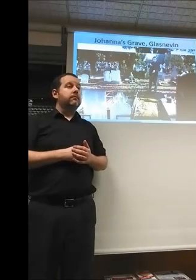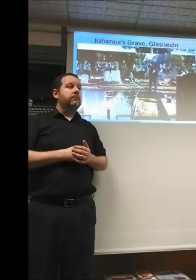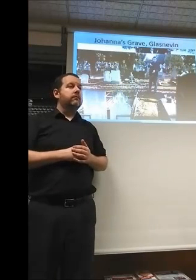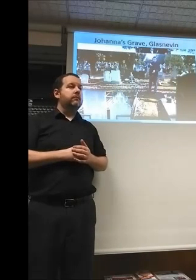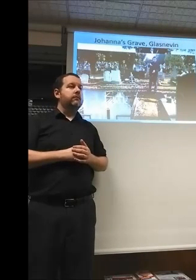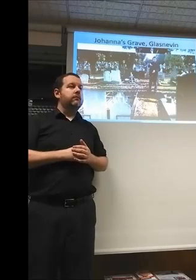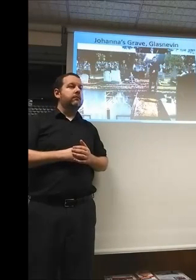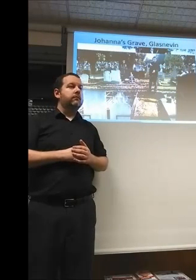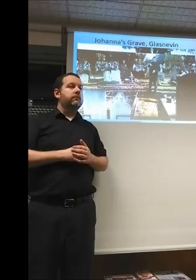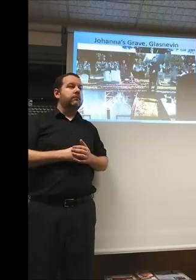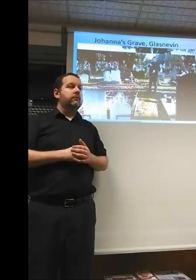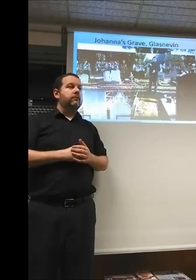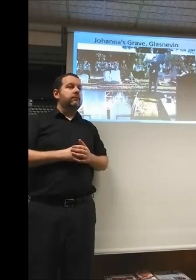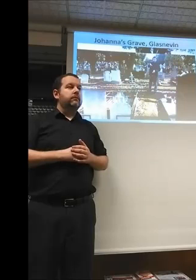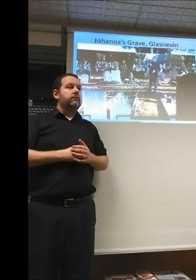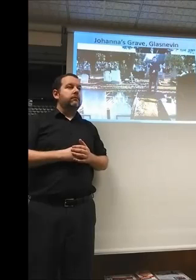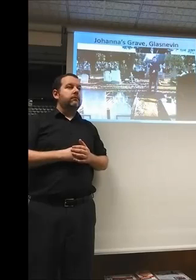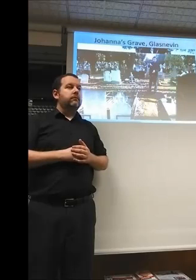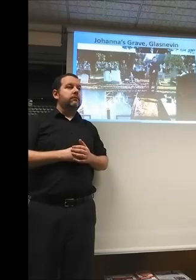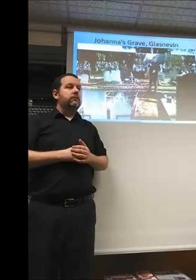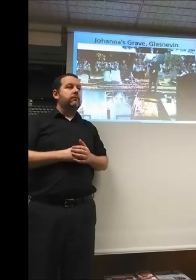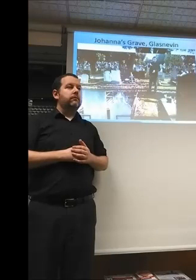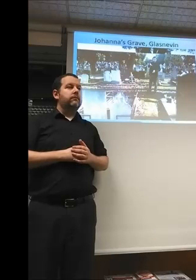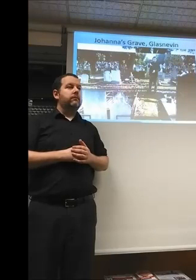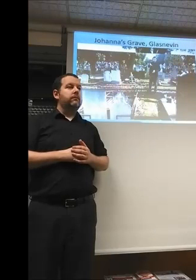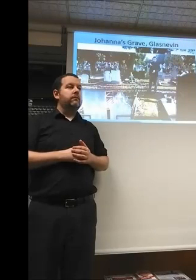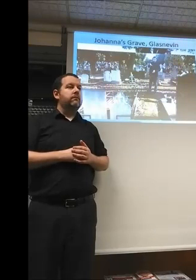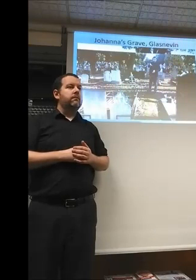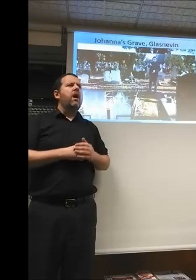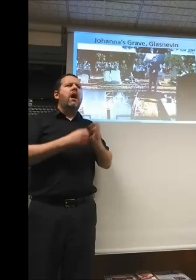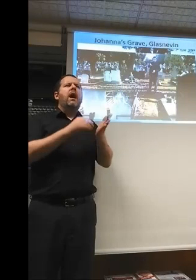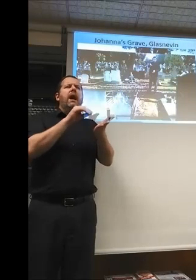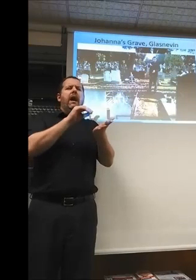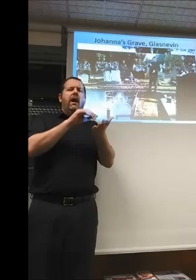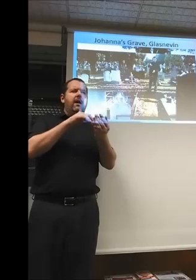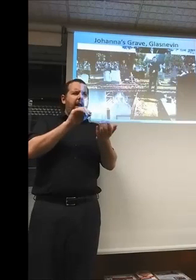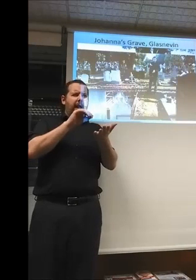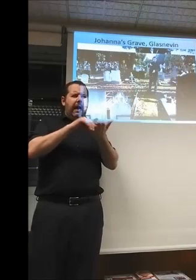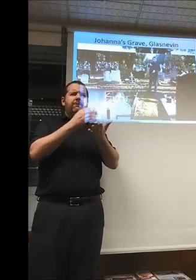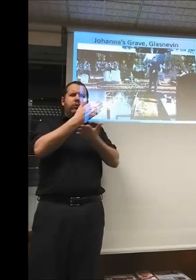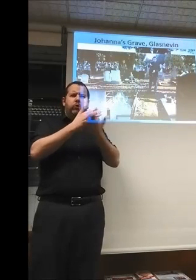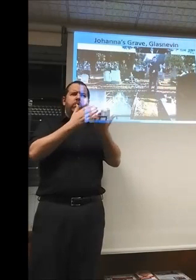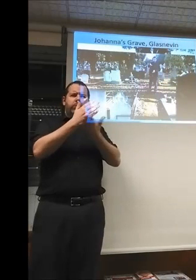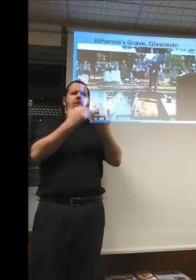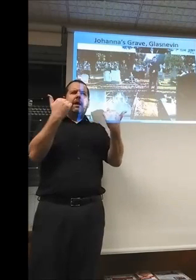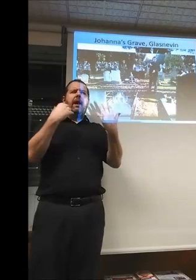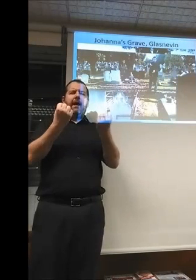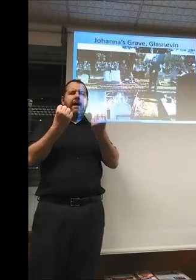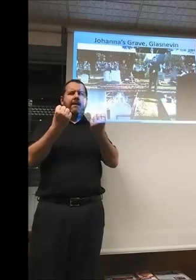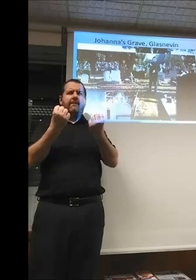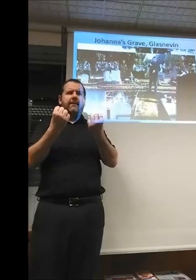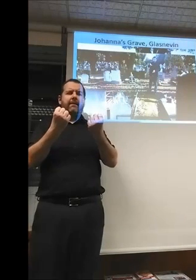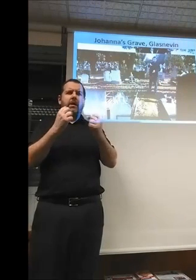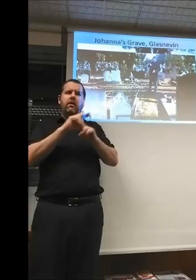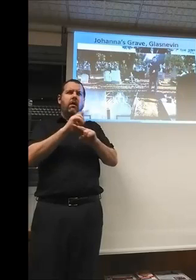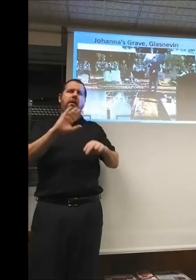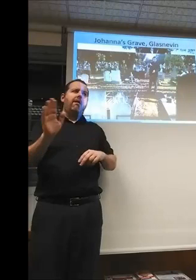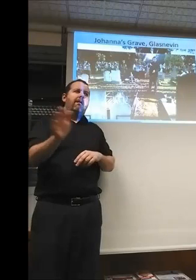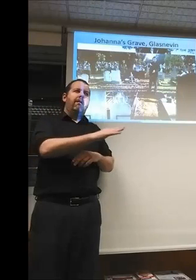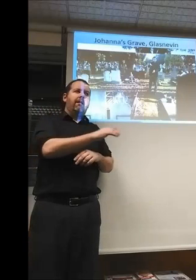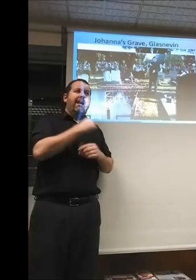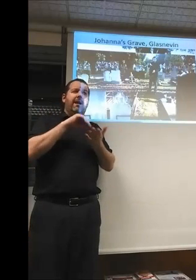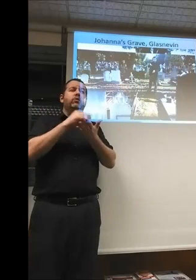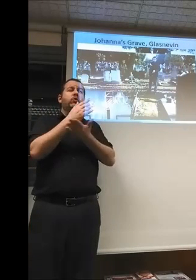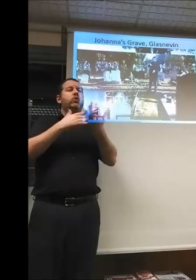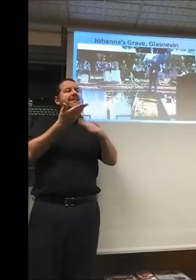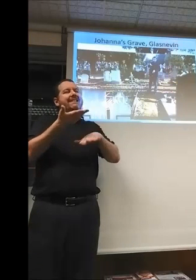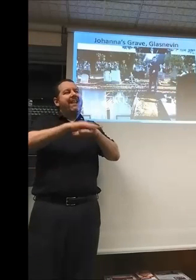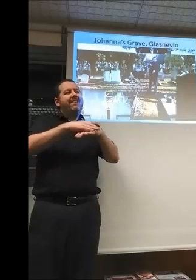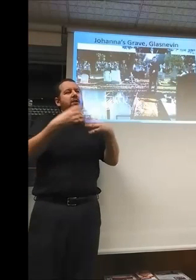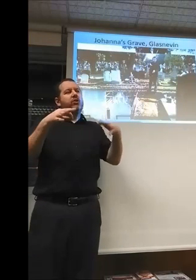back but he didn’t want any of is belongings back, he just wanted to get out of there as